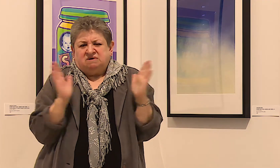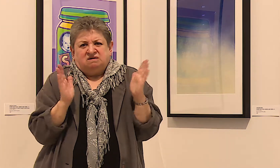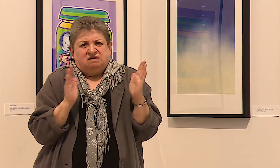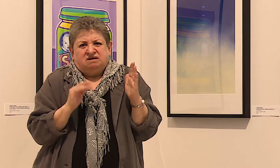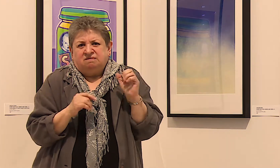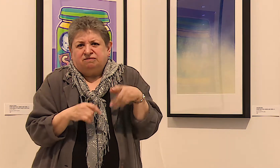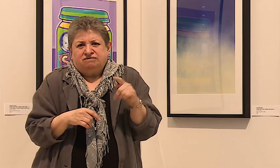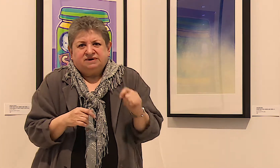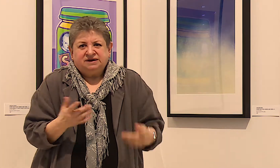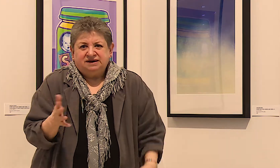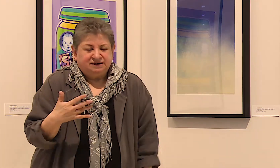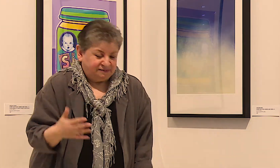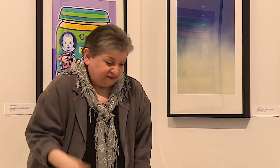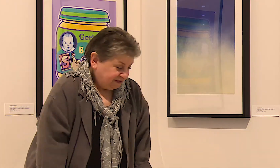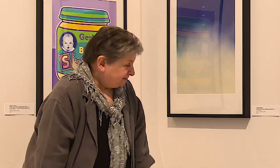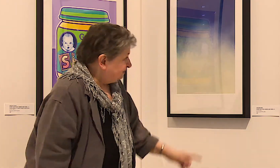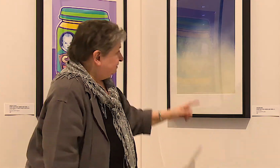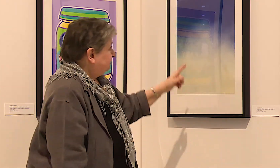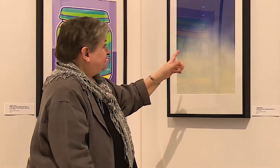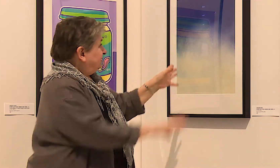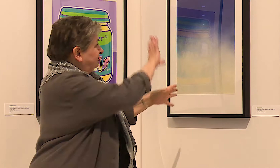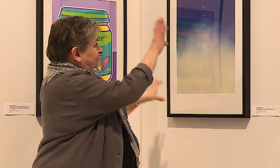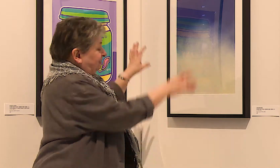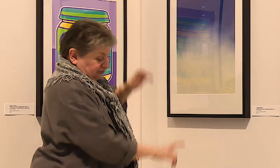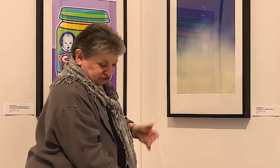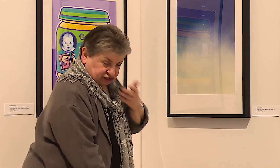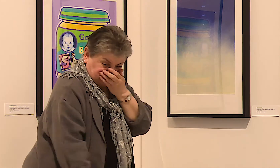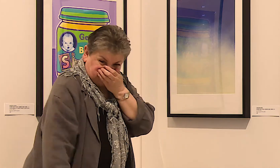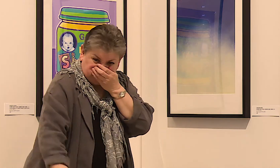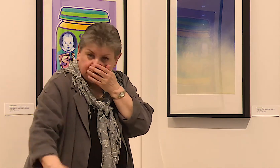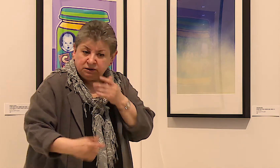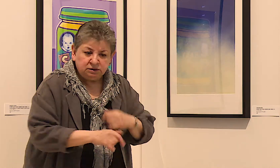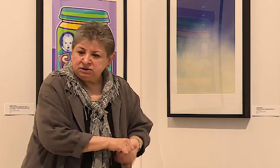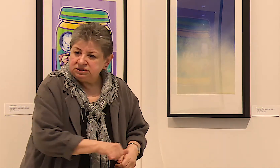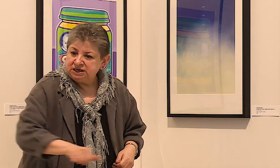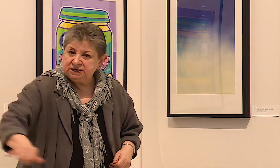I don't have an art studio in my home. It's just a small apartment.